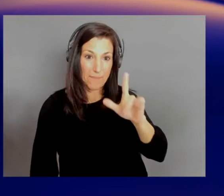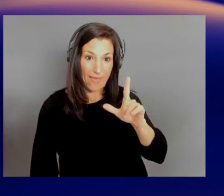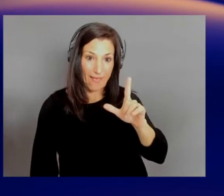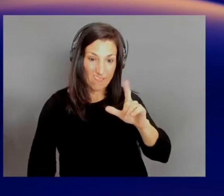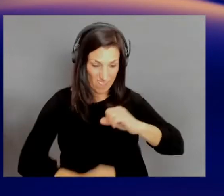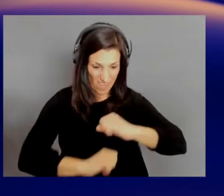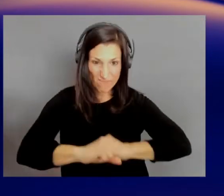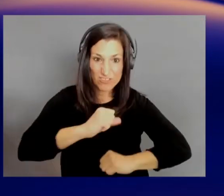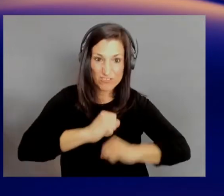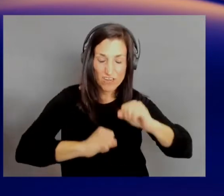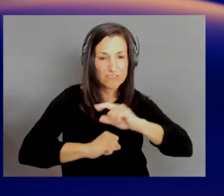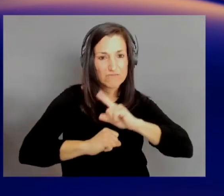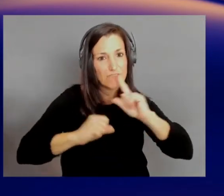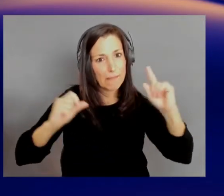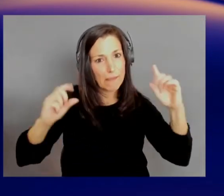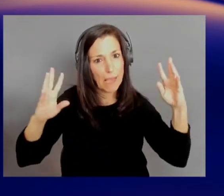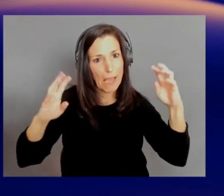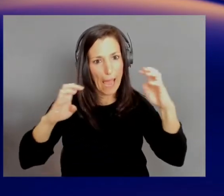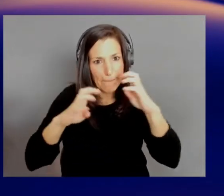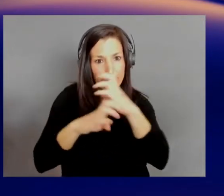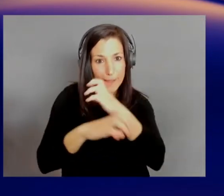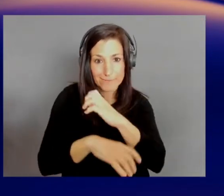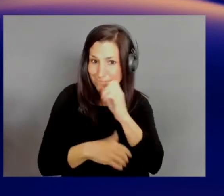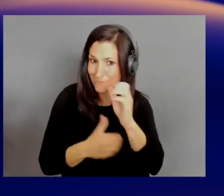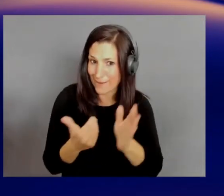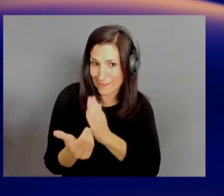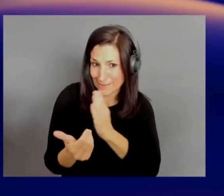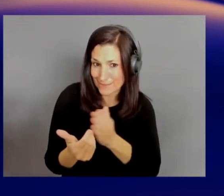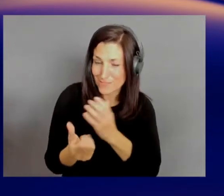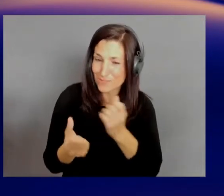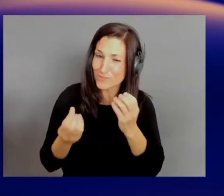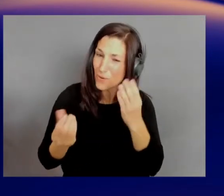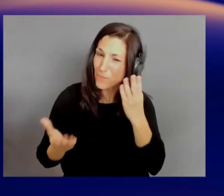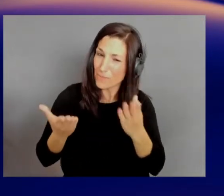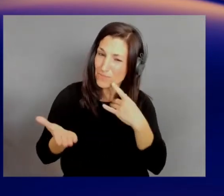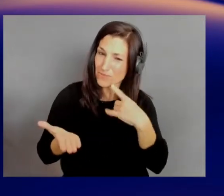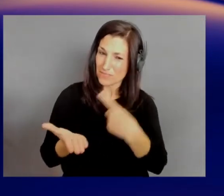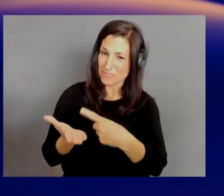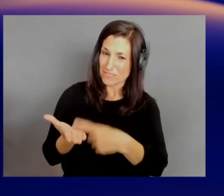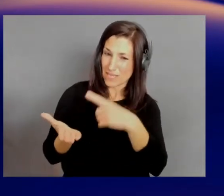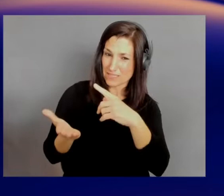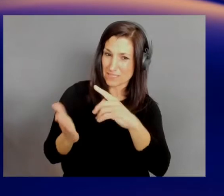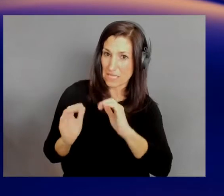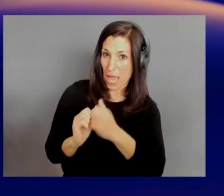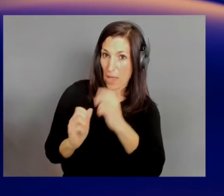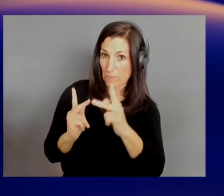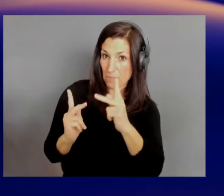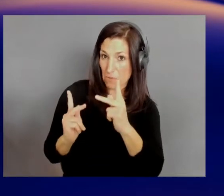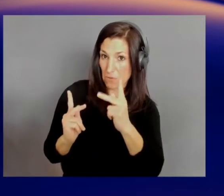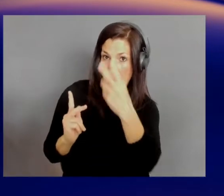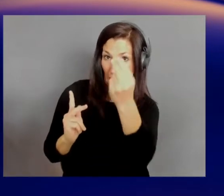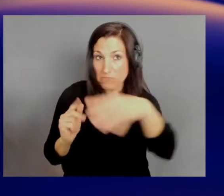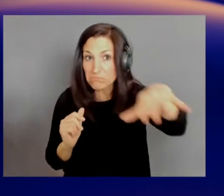and not easy. So can you talk to maybe the use cases in public sector, and then, what does using something like SES afford me?